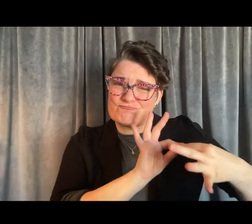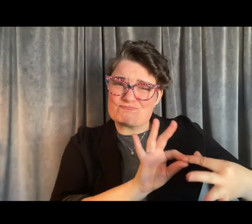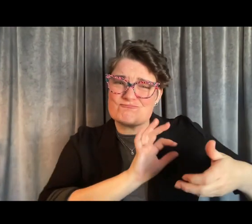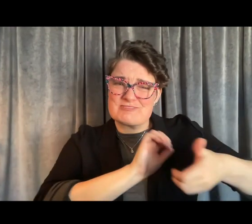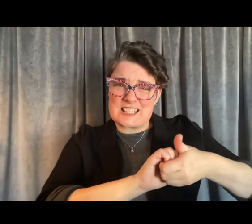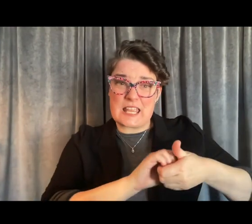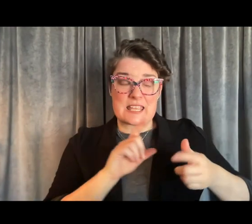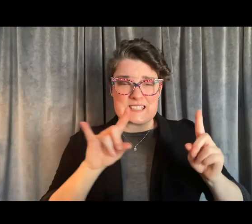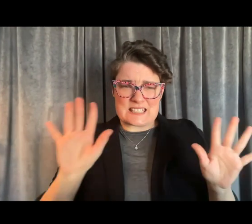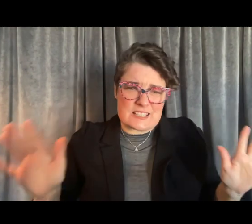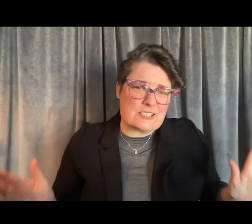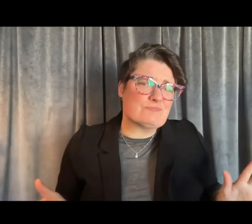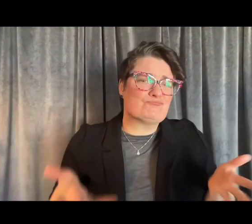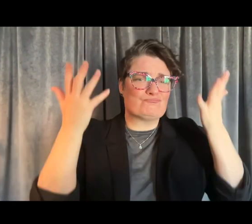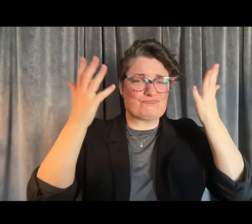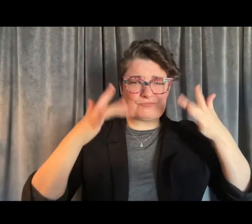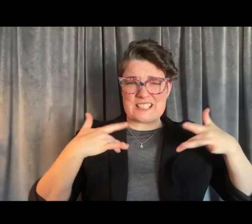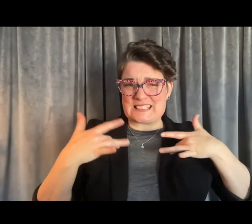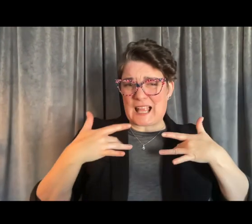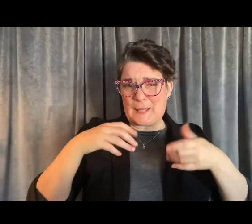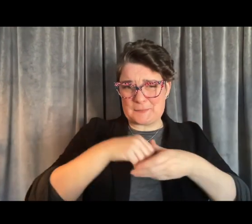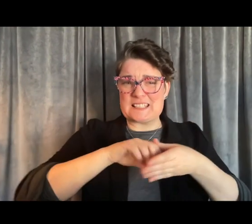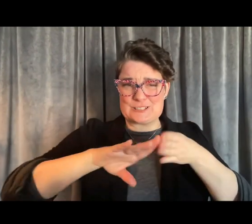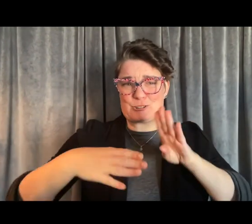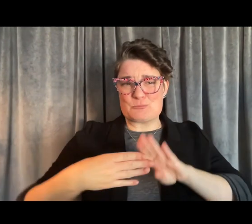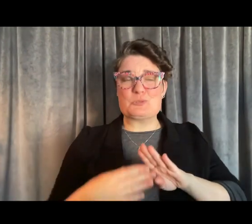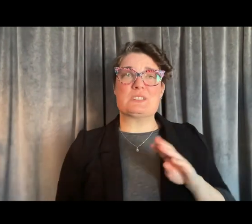lot of generating excitement in community. Rebekah: Yeah.